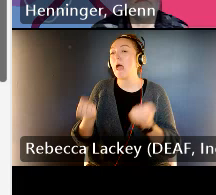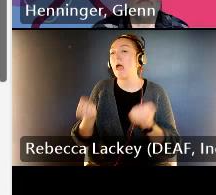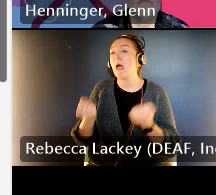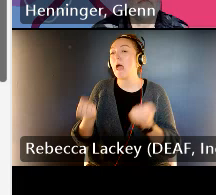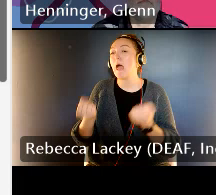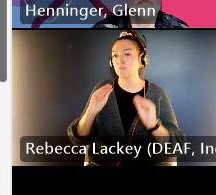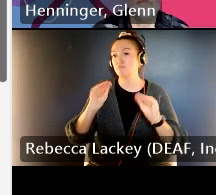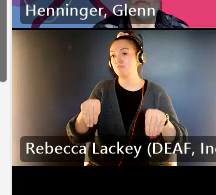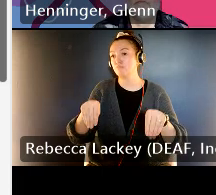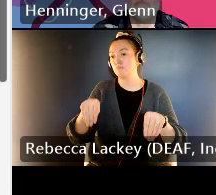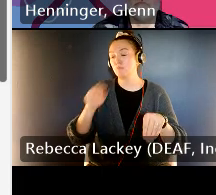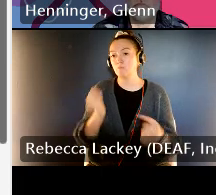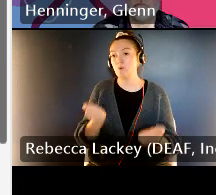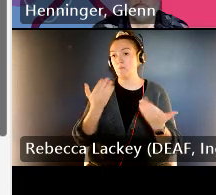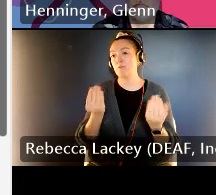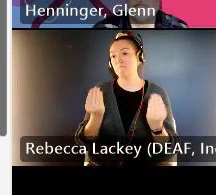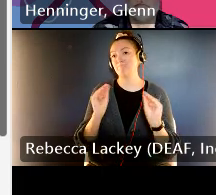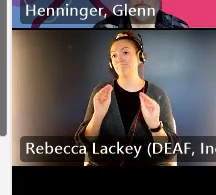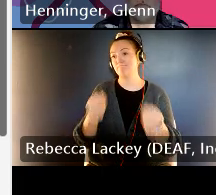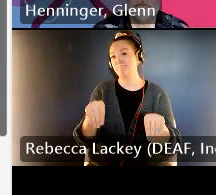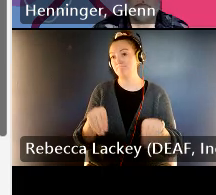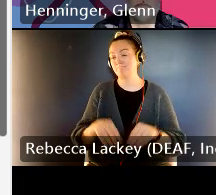PR proposed along that roadway. Oh, sorry.